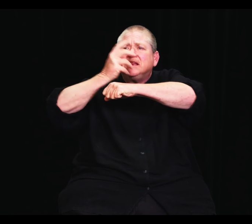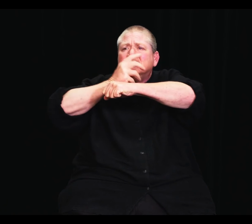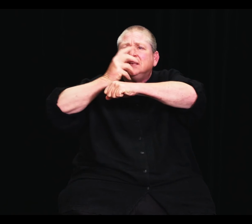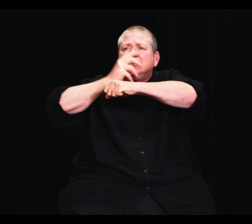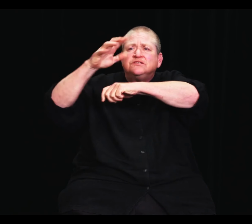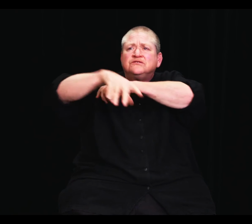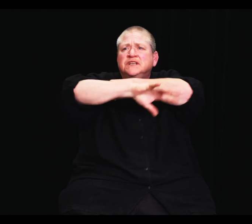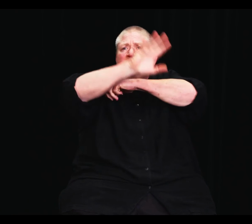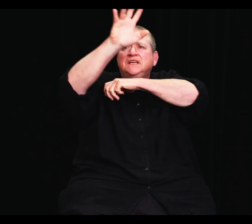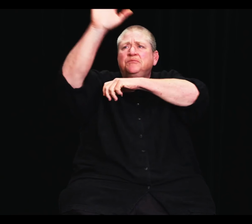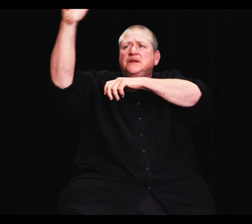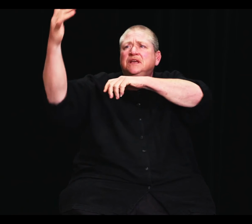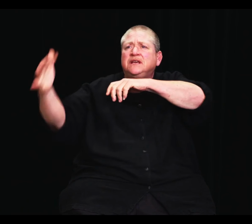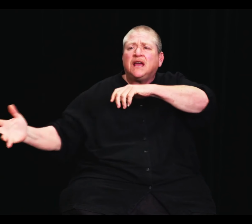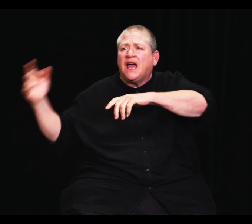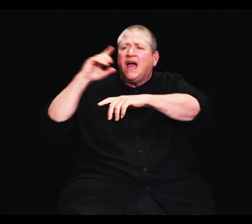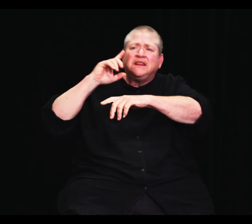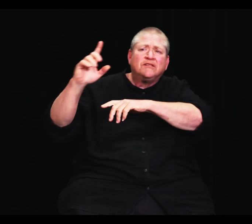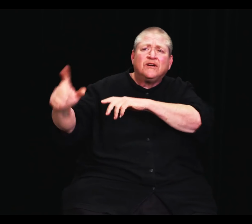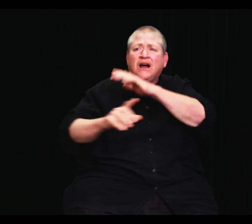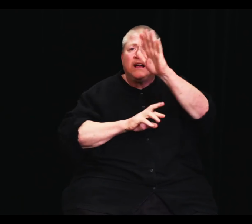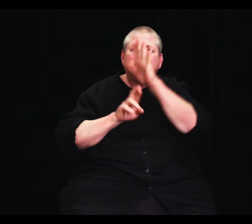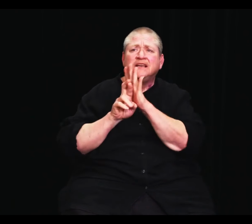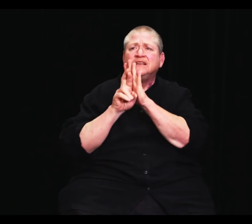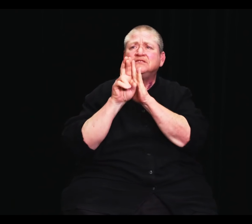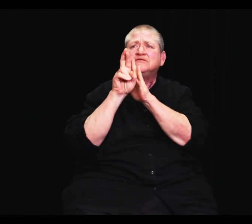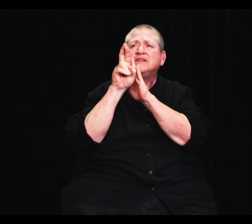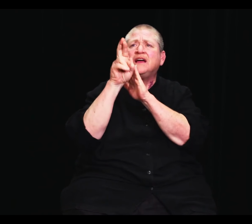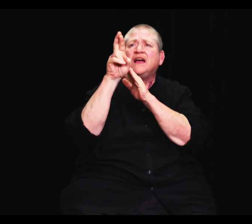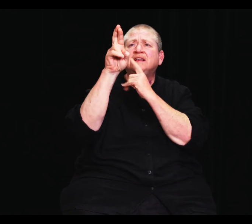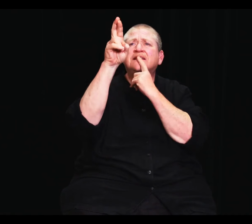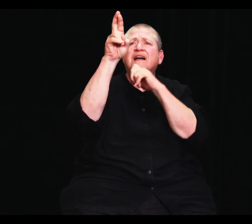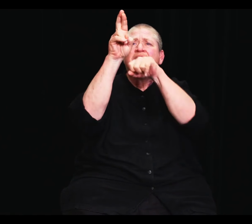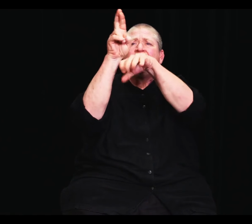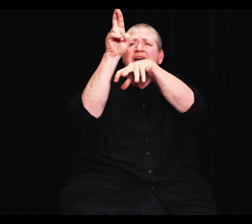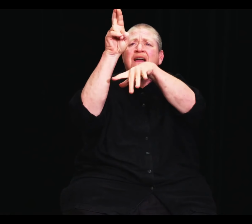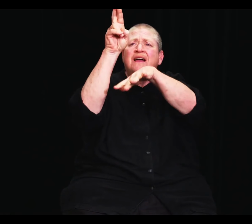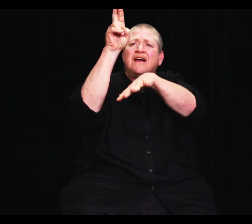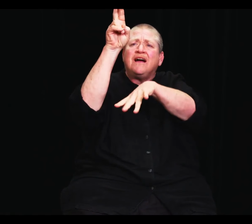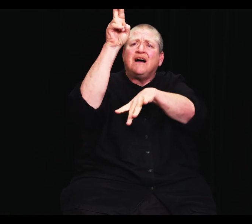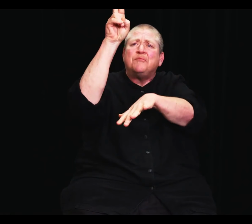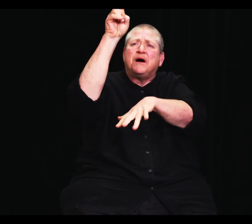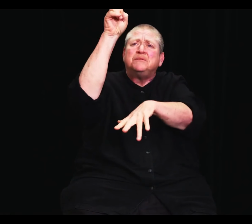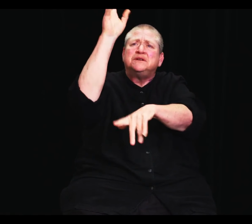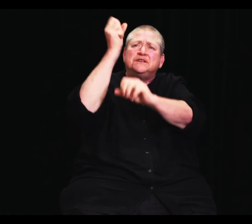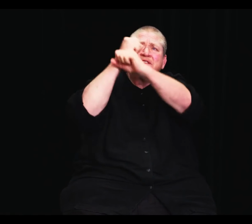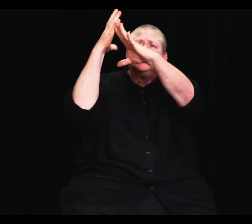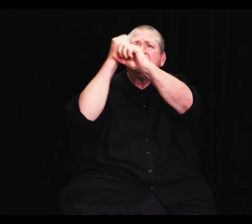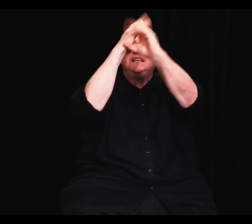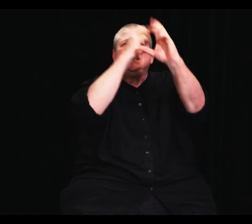O'er the ramparts we watched were so gallantly streaming